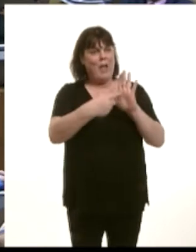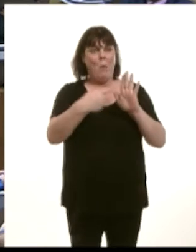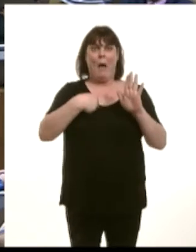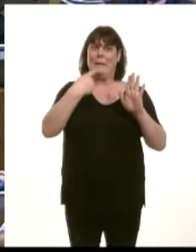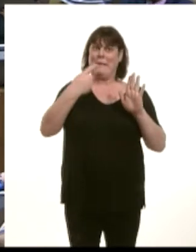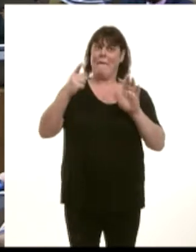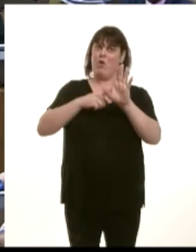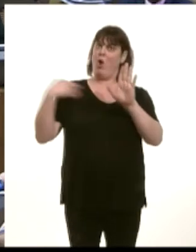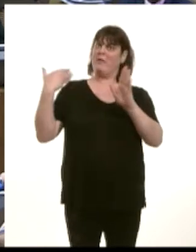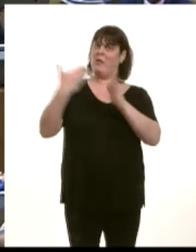for some time.